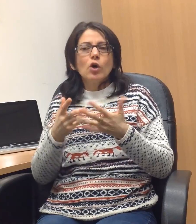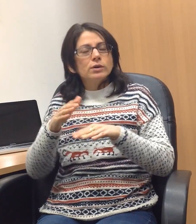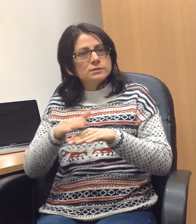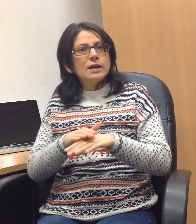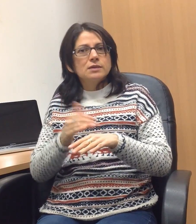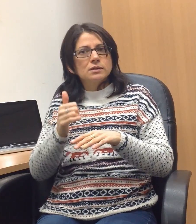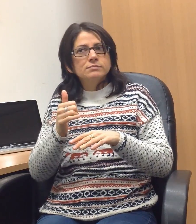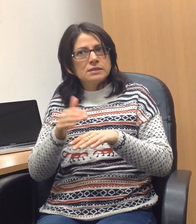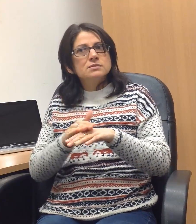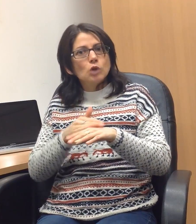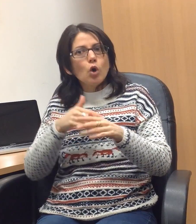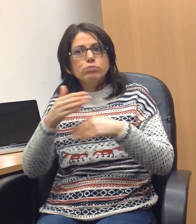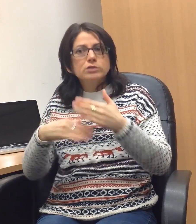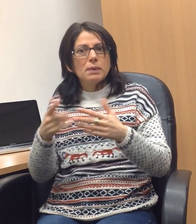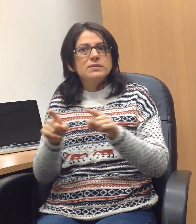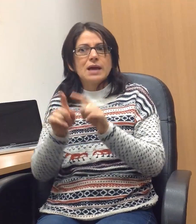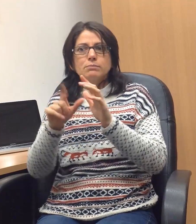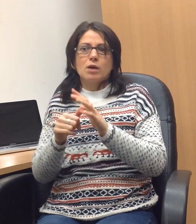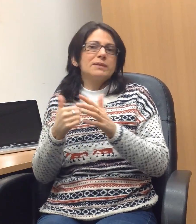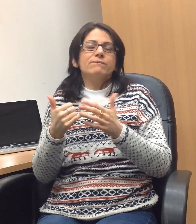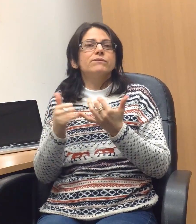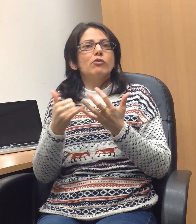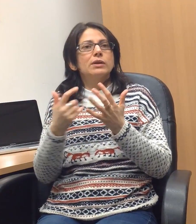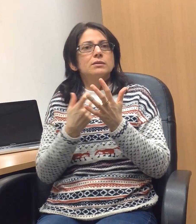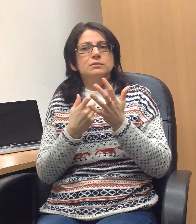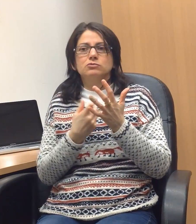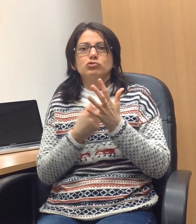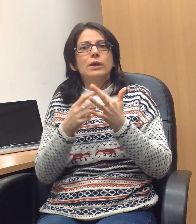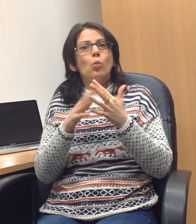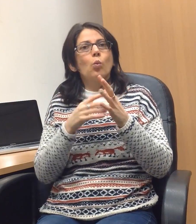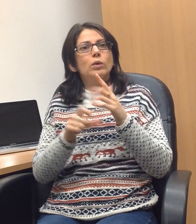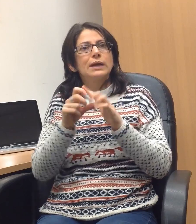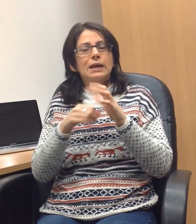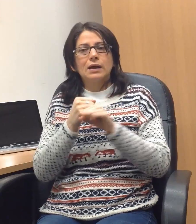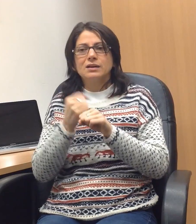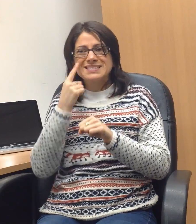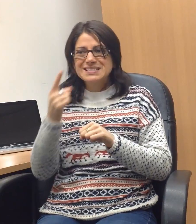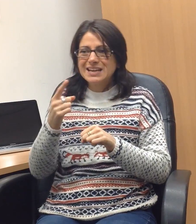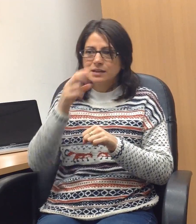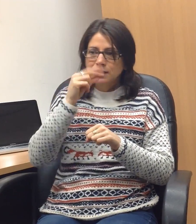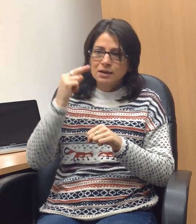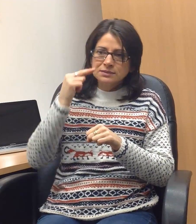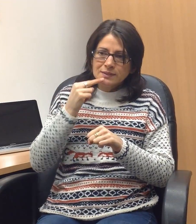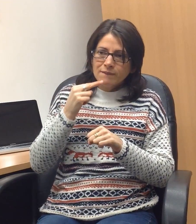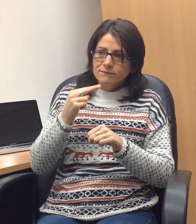It is slowly improving and very rewarding to see young kids